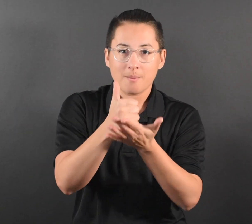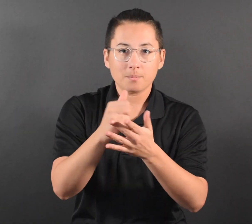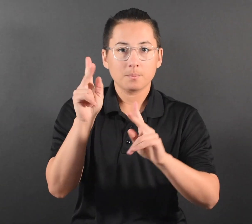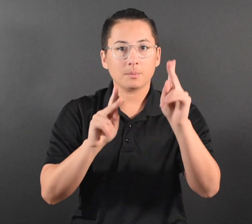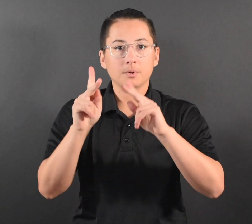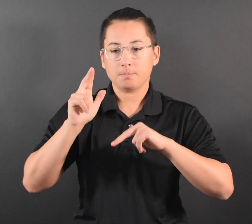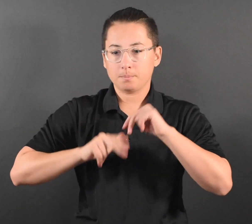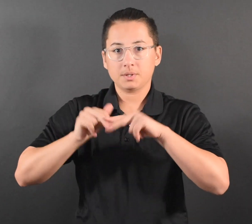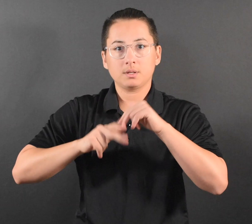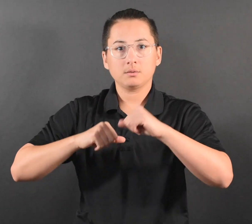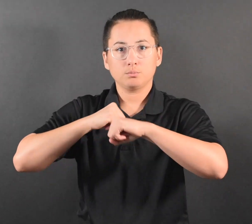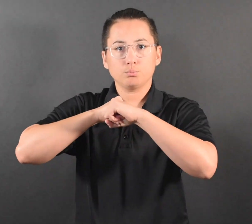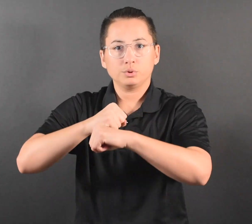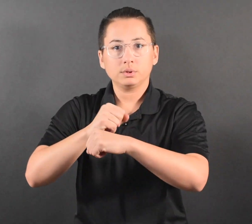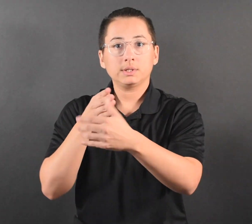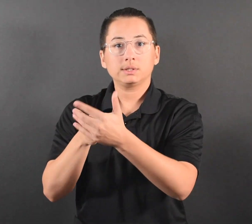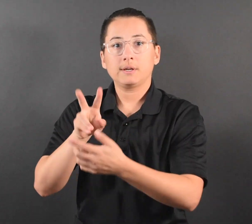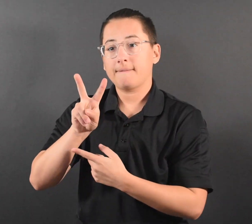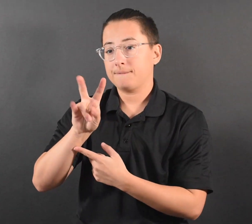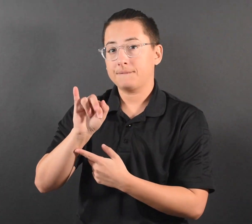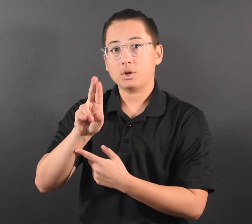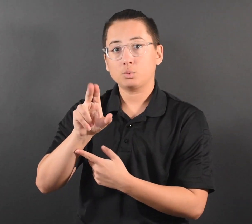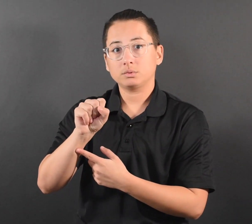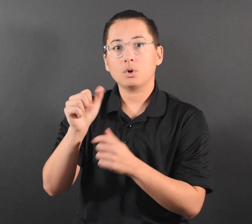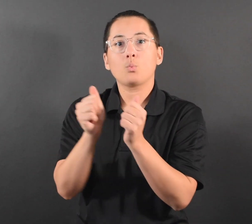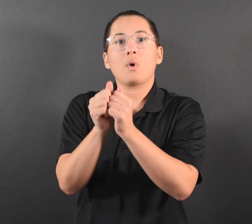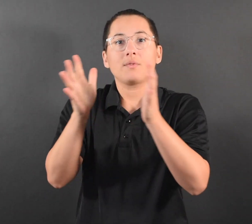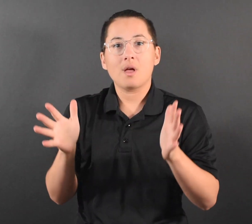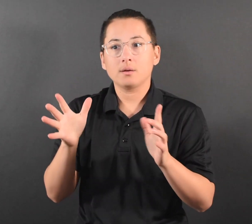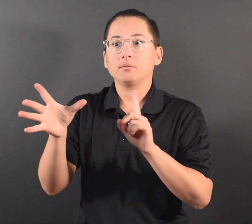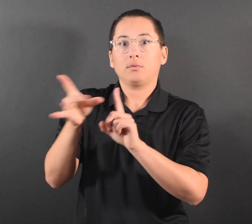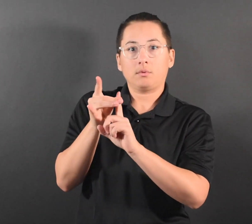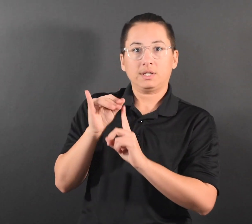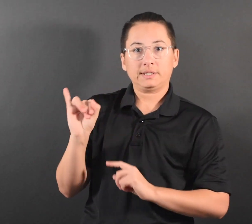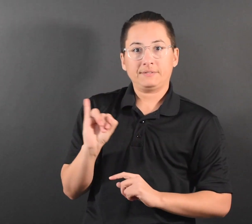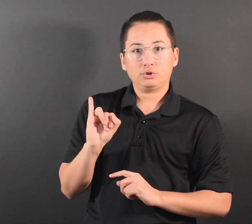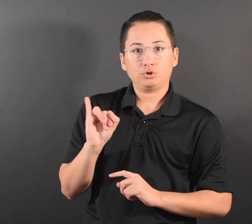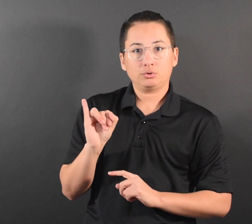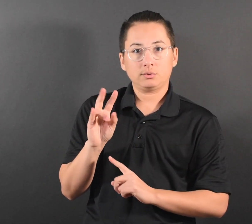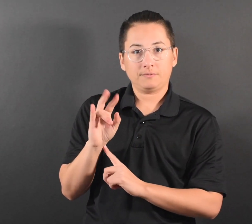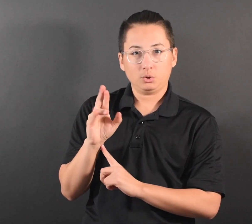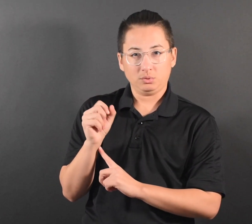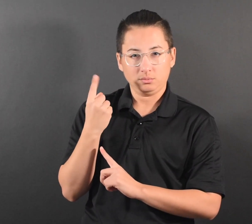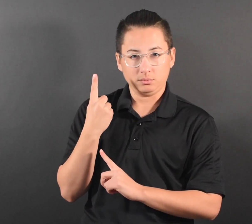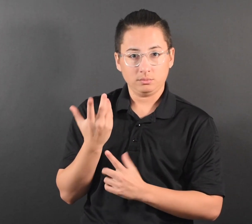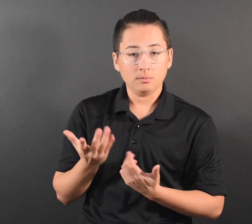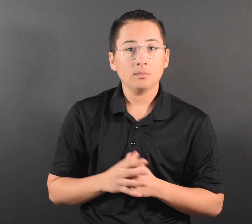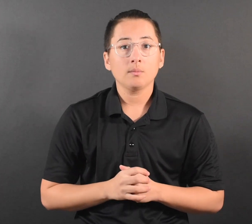vaccines help people build up protection against the virus without them having to get the virus.